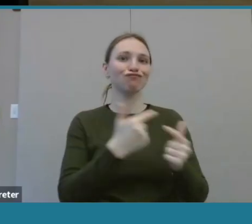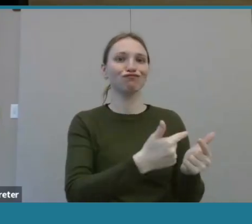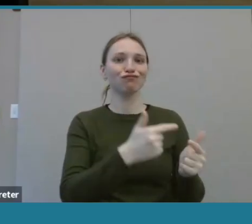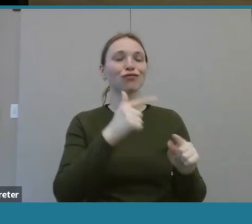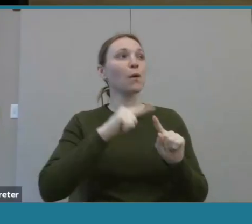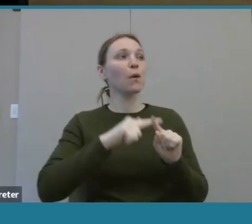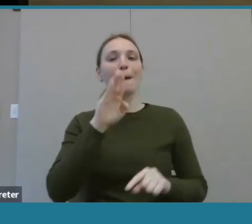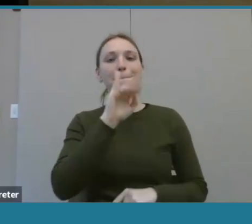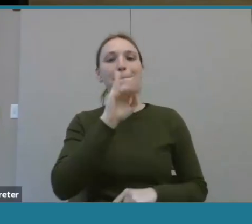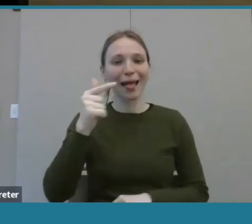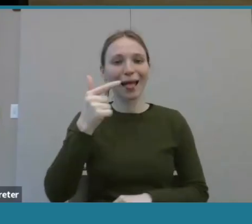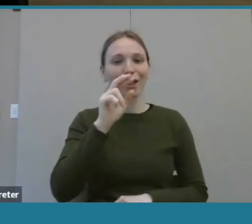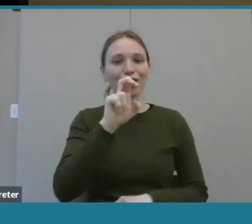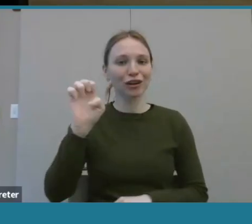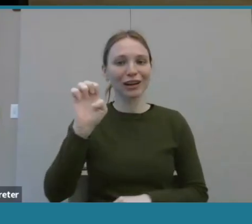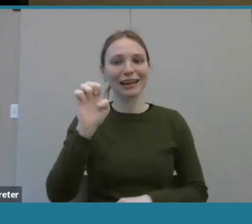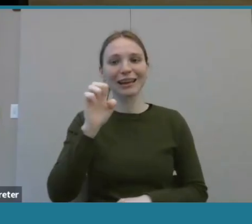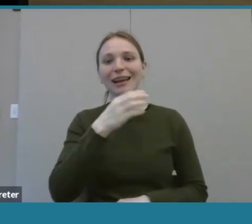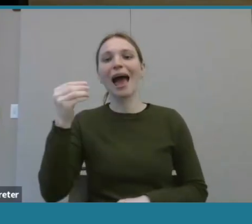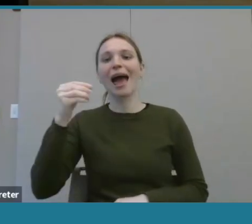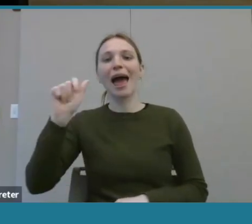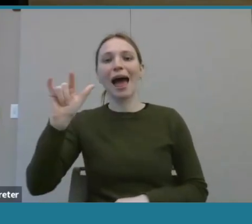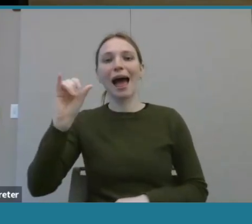Bill Green and Allison Price from Lincoln Park Zoo,